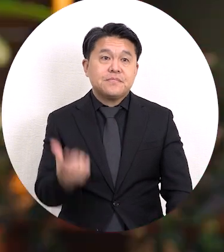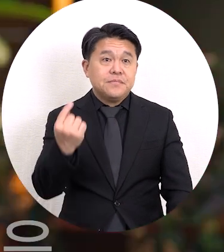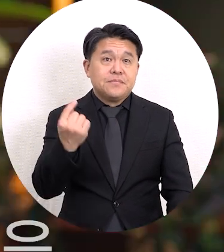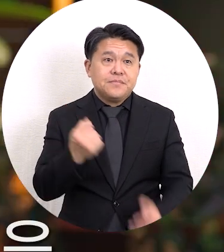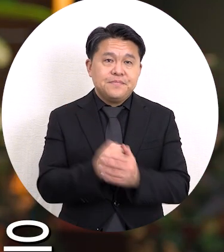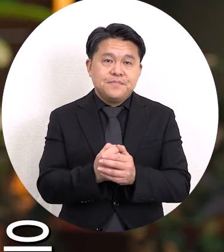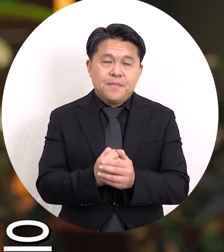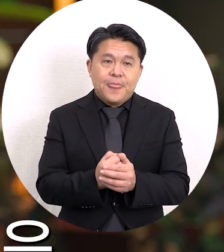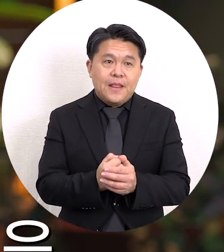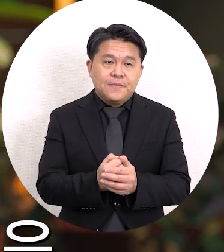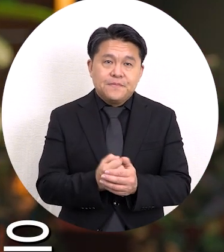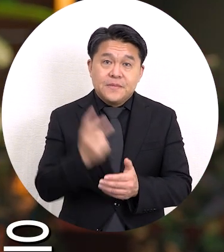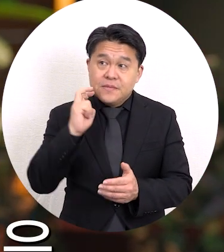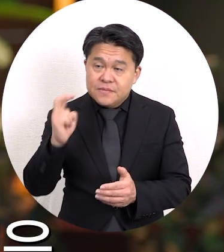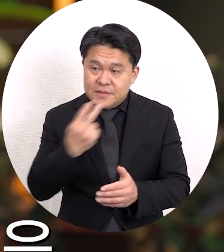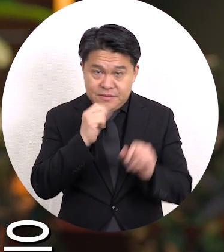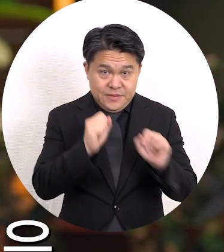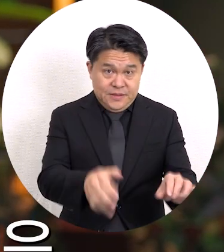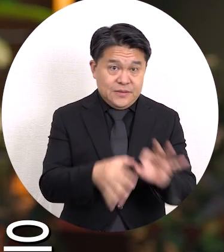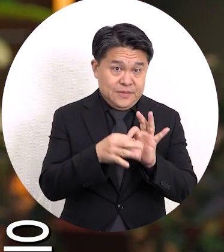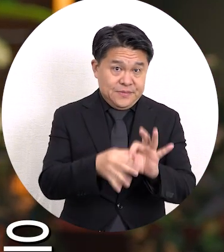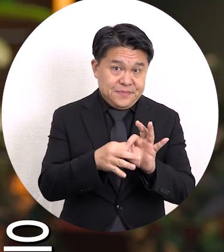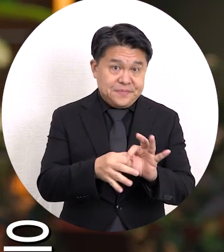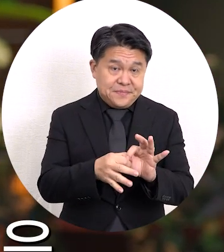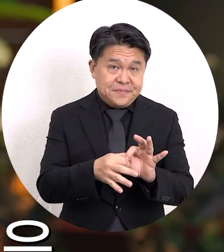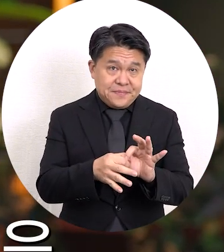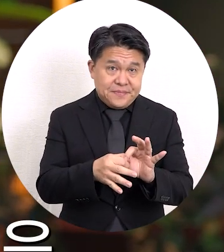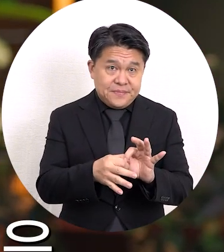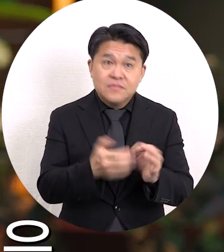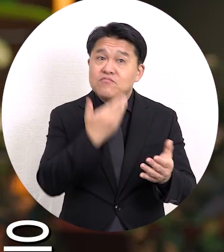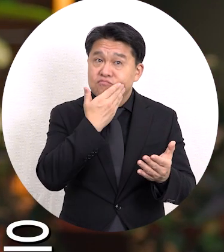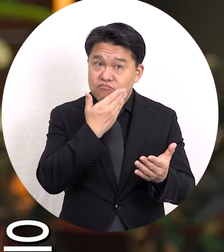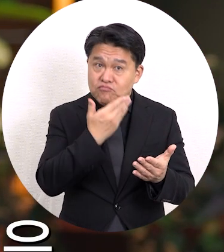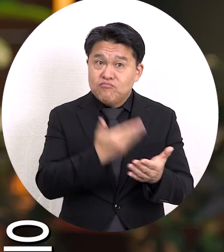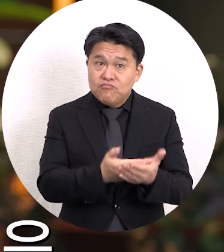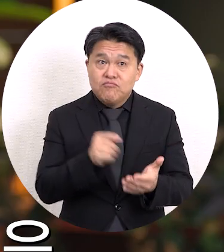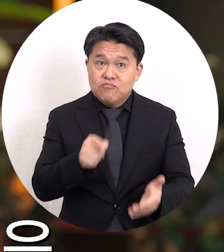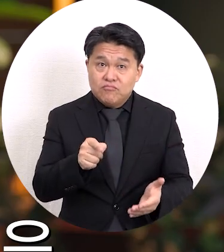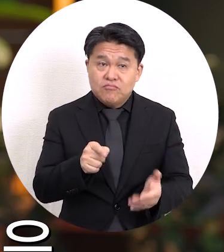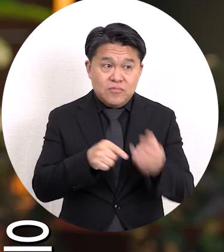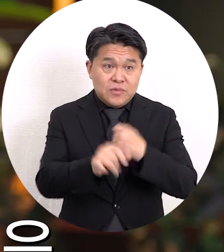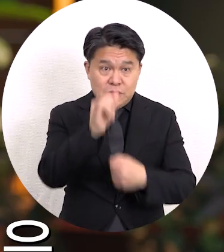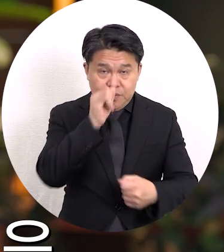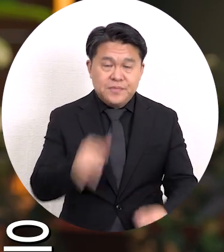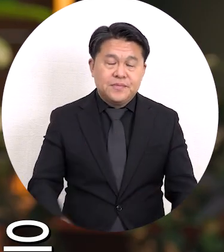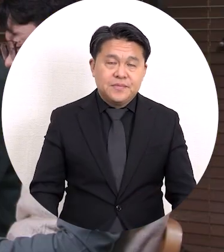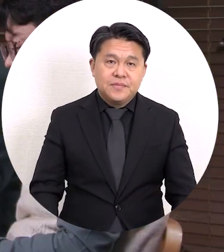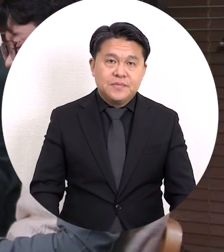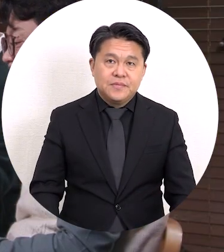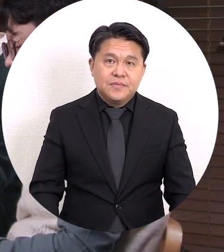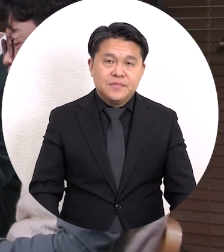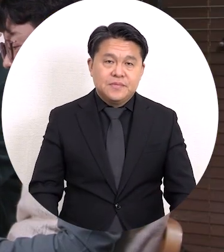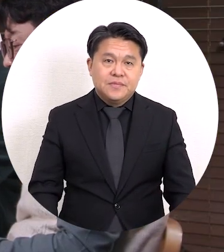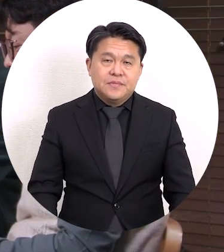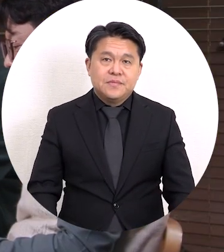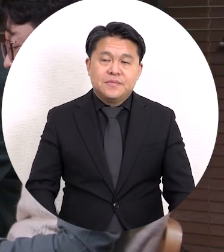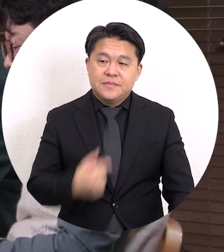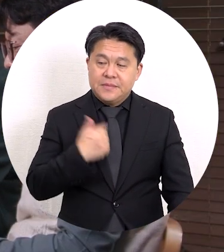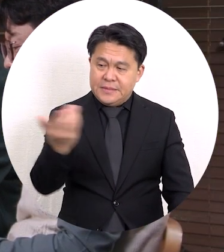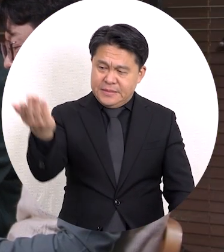there seems to be a very important reason related to survival. I used to visit the Taereung Training Center,